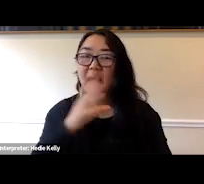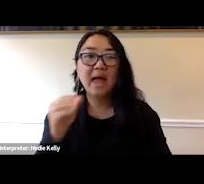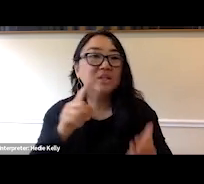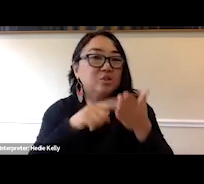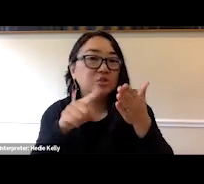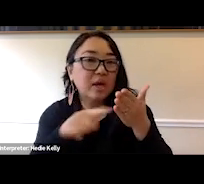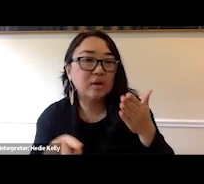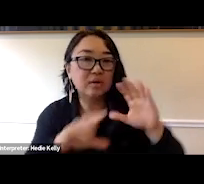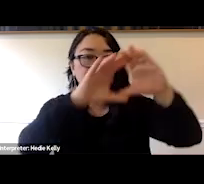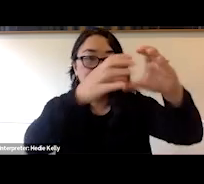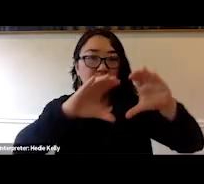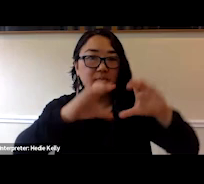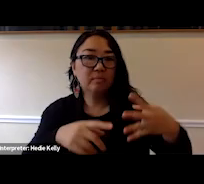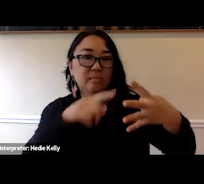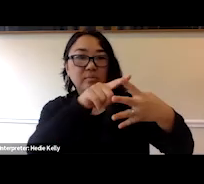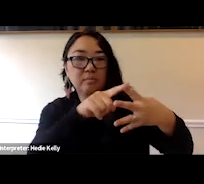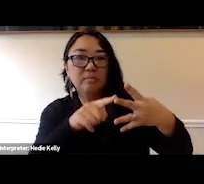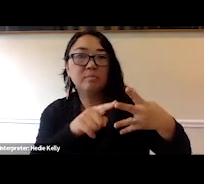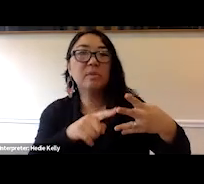we have two examples of automated accessibility scans.